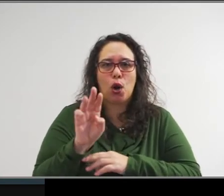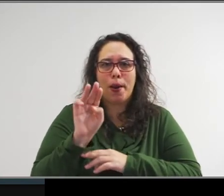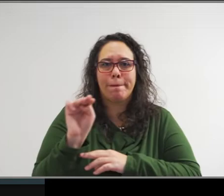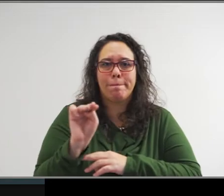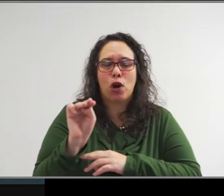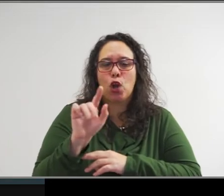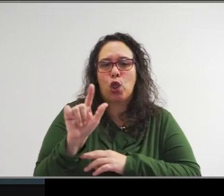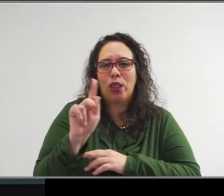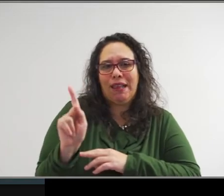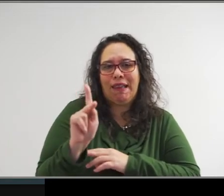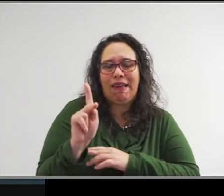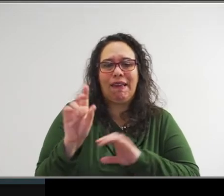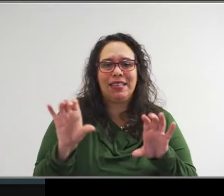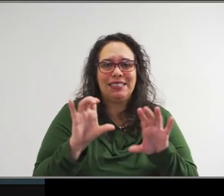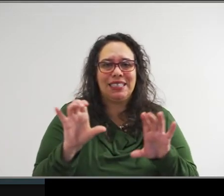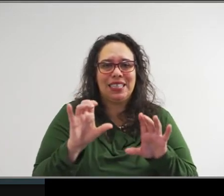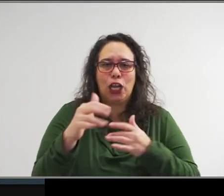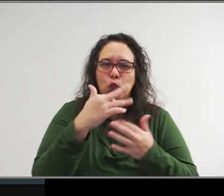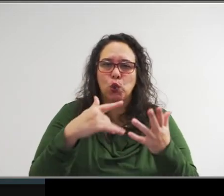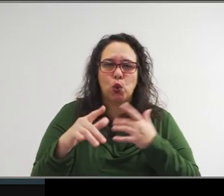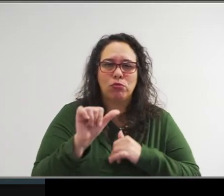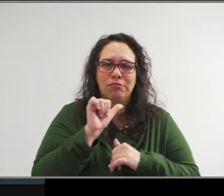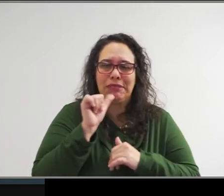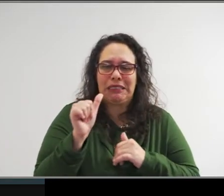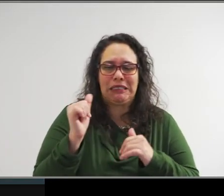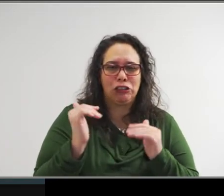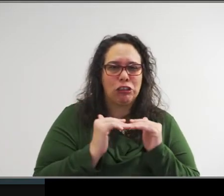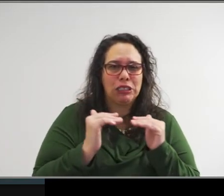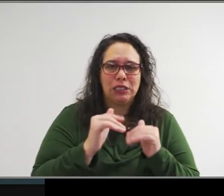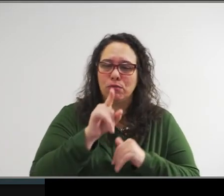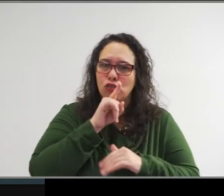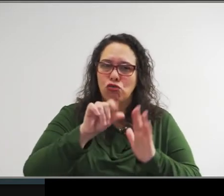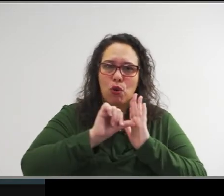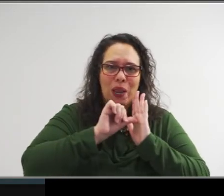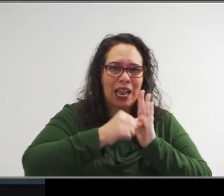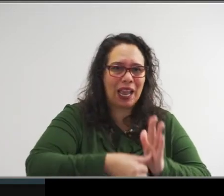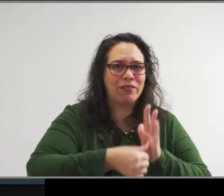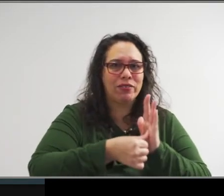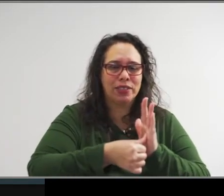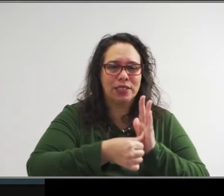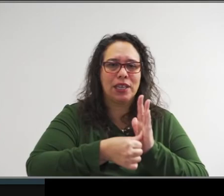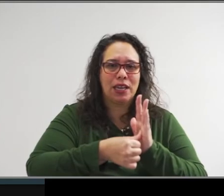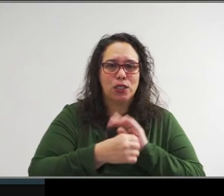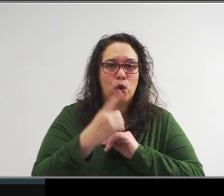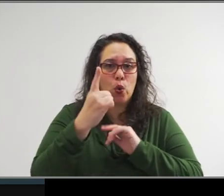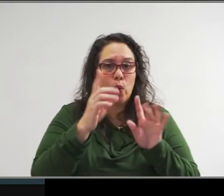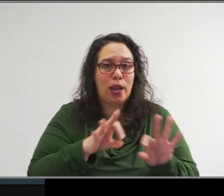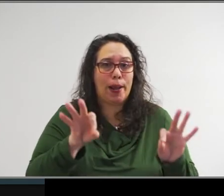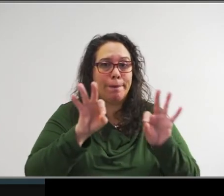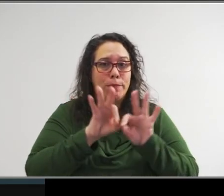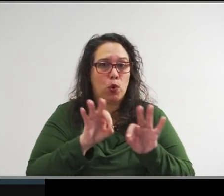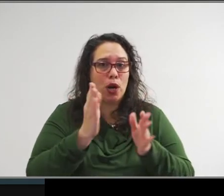in social injustice. And let's make sure that we emphasize one important component to that name